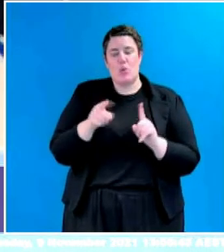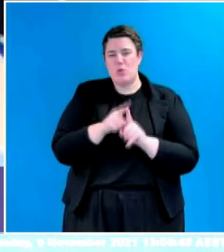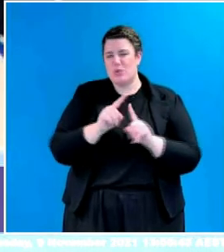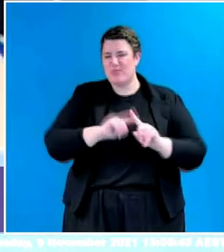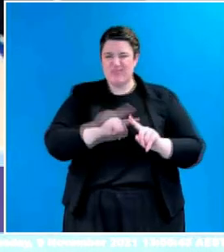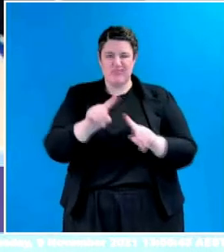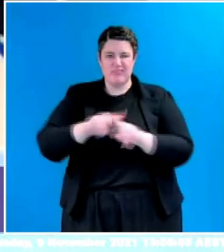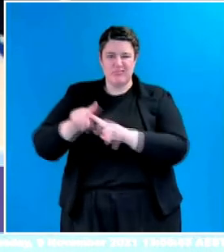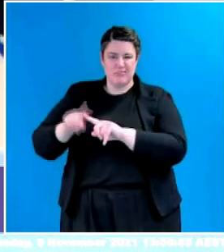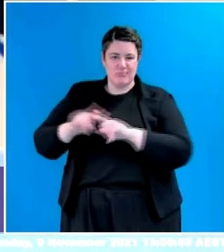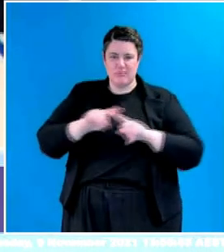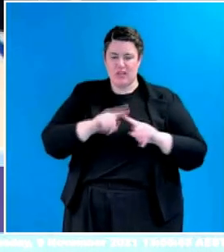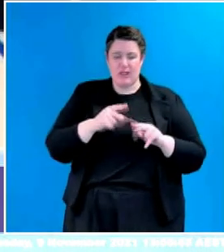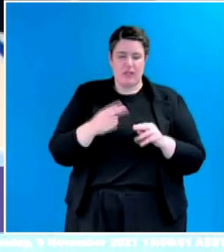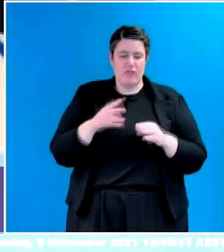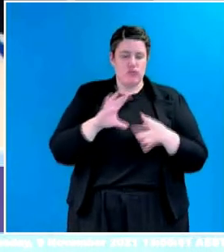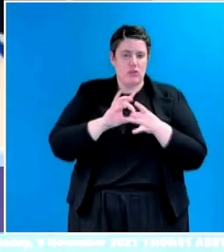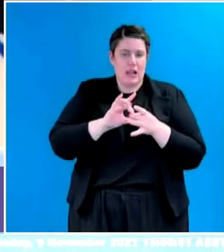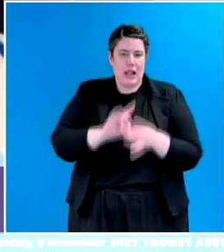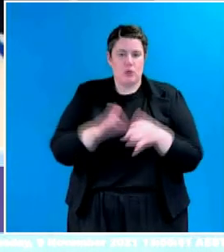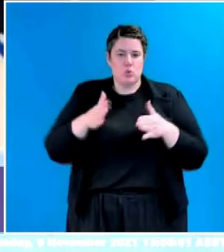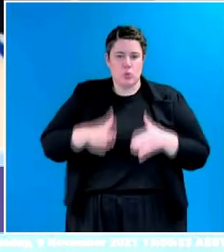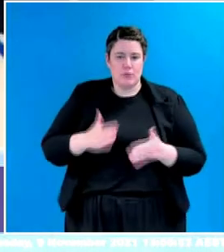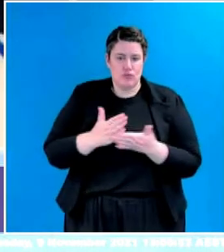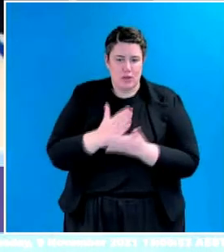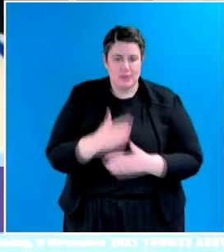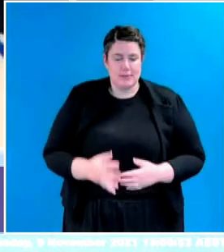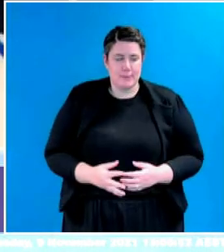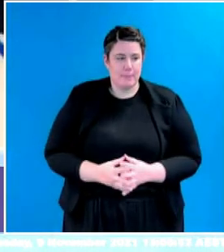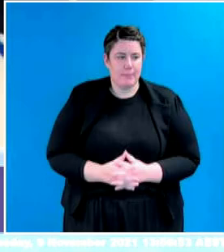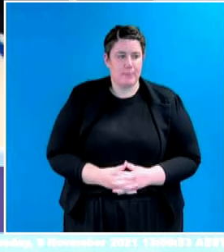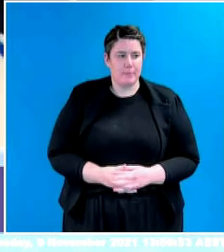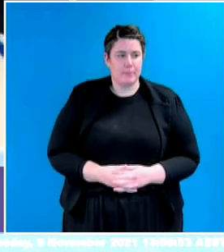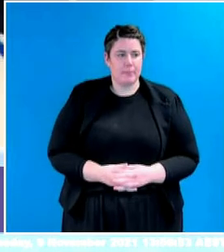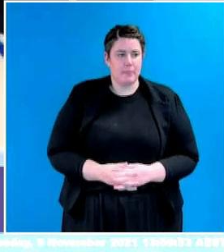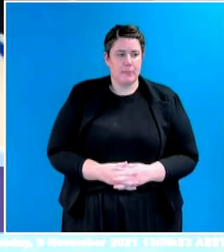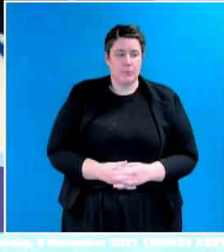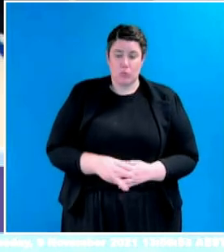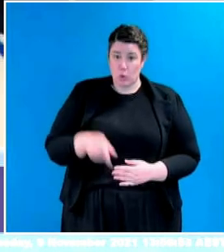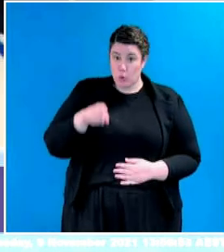matters to do with human rights. Are we right in understanding that you led the